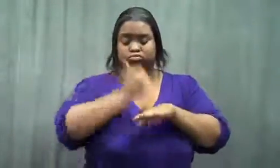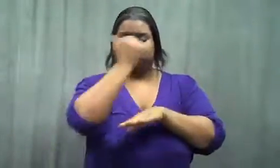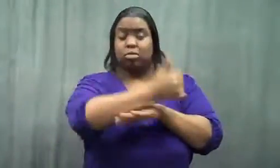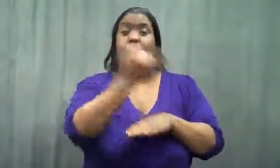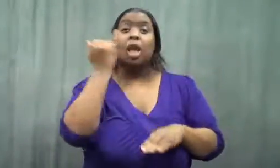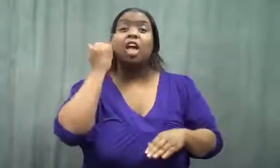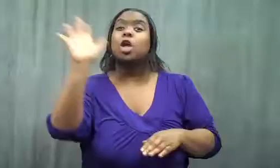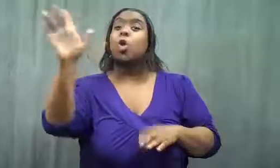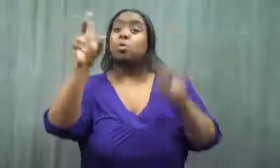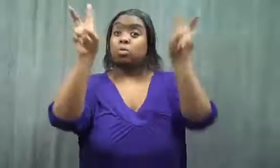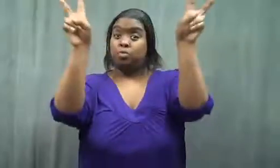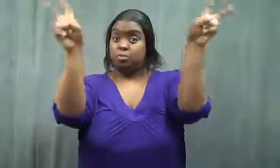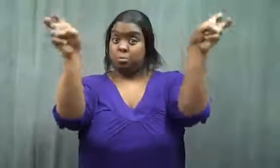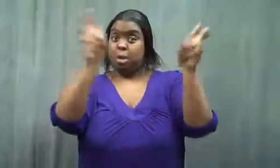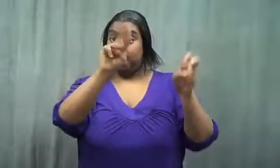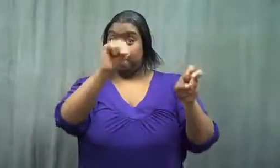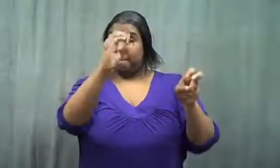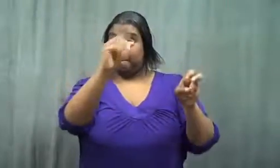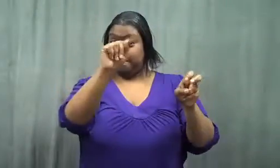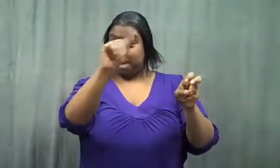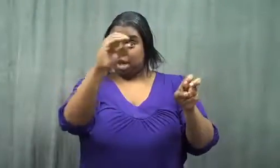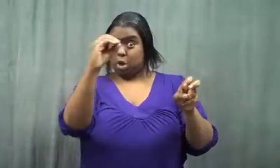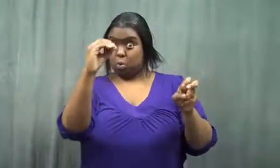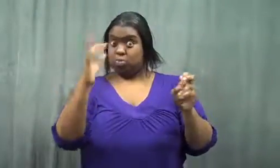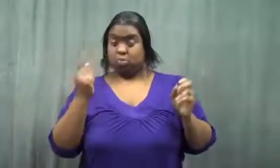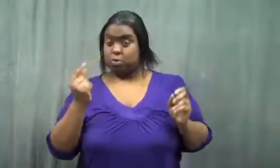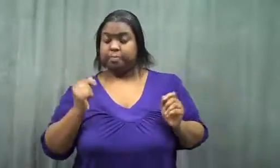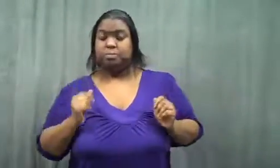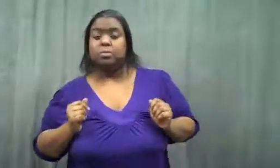Here she was saying, "Too bad." Her motto was,